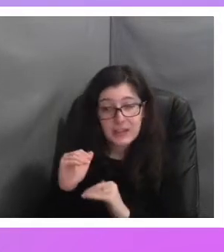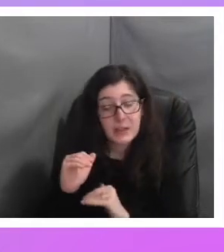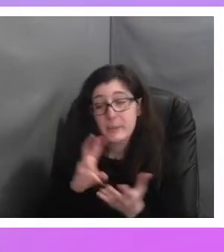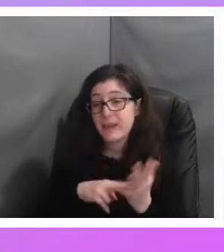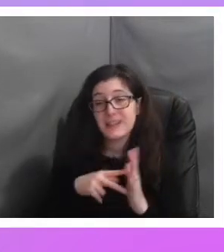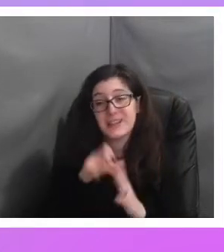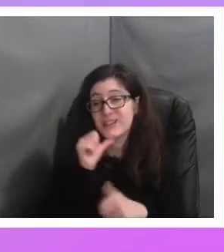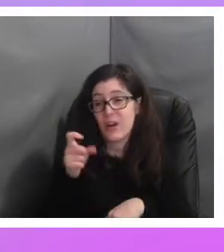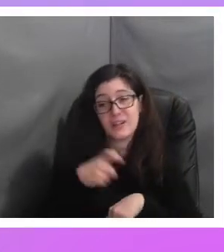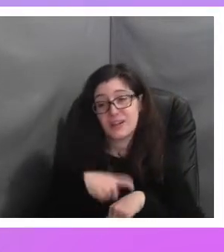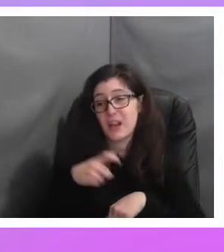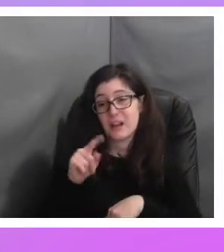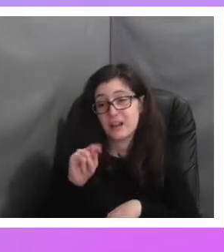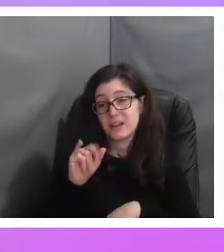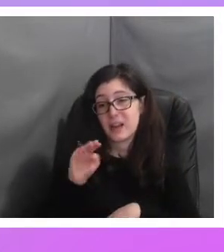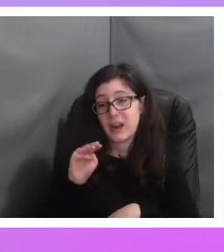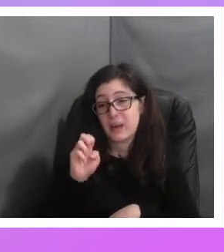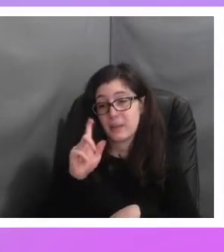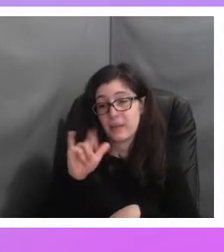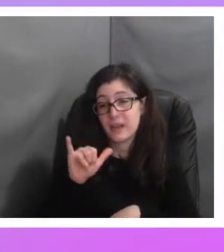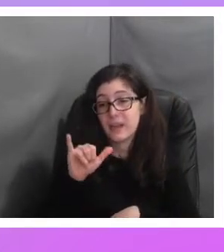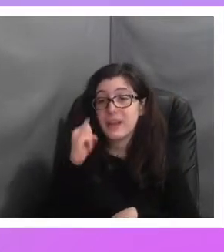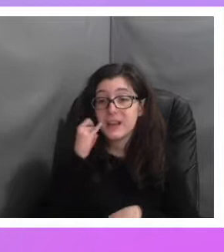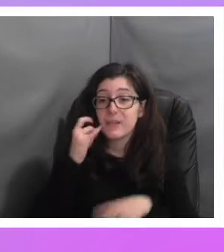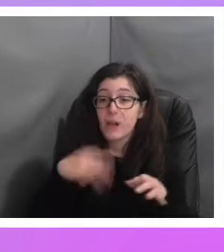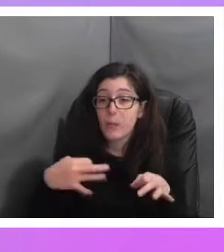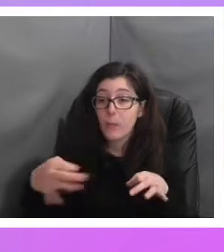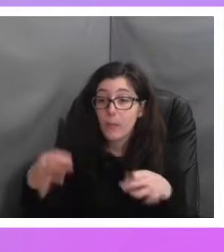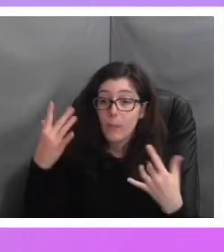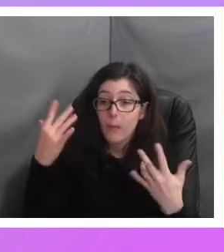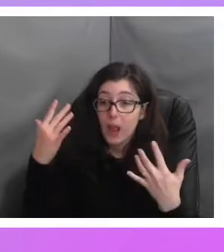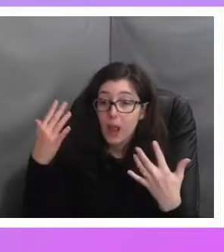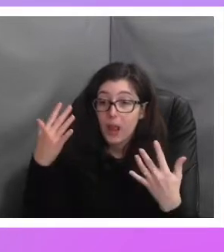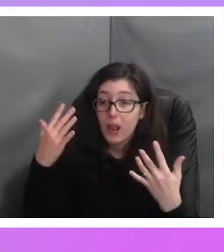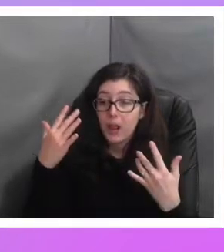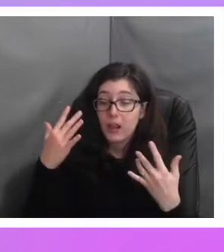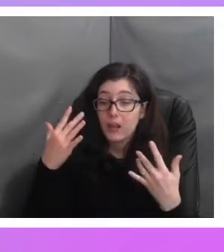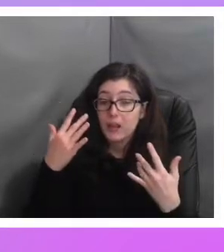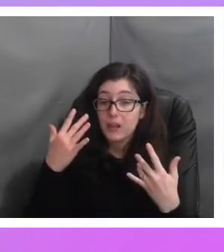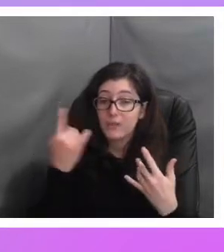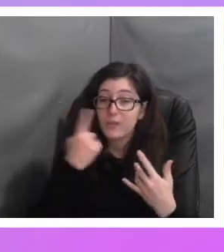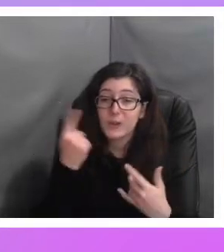or if they have to wait days for something that everyone else can get immediately, that's not timely.